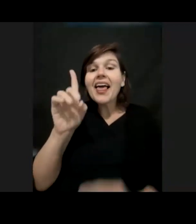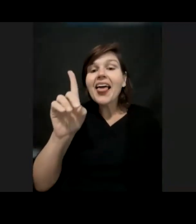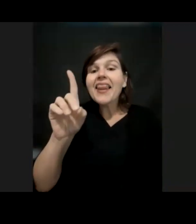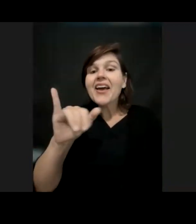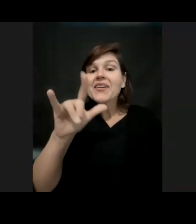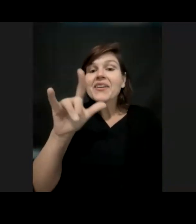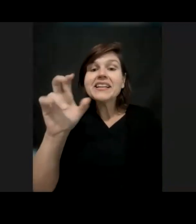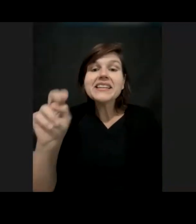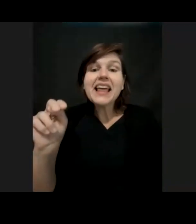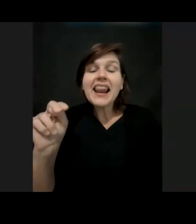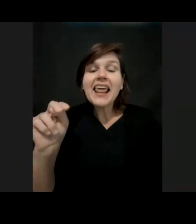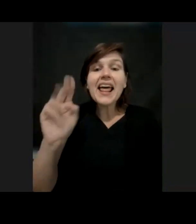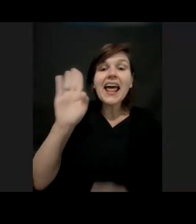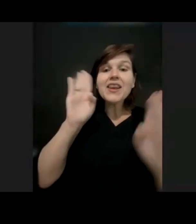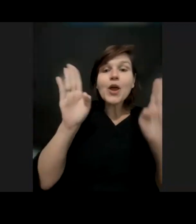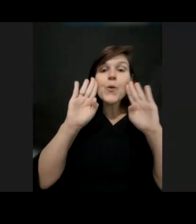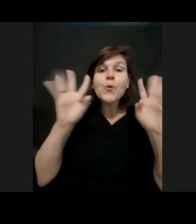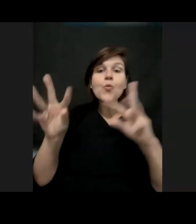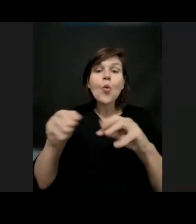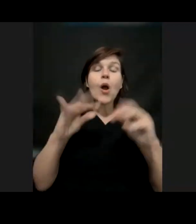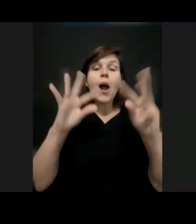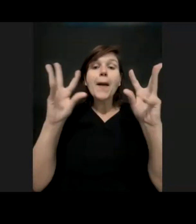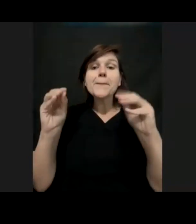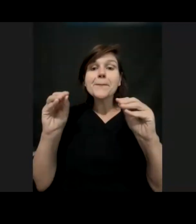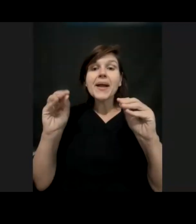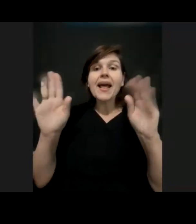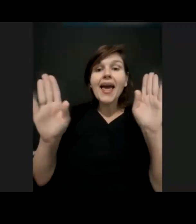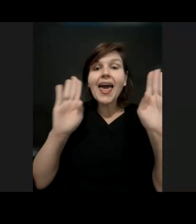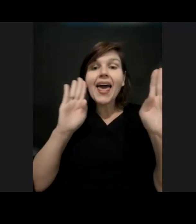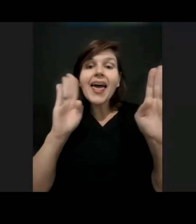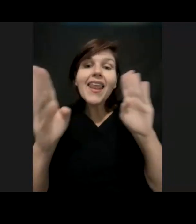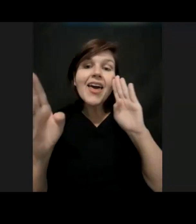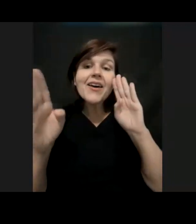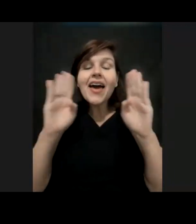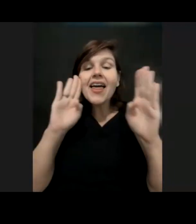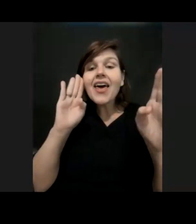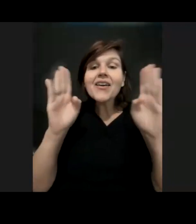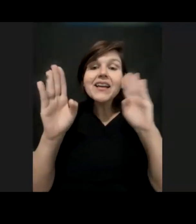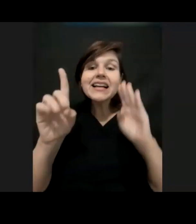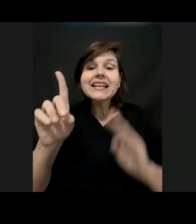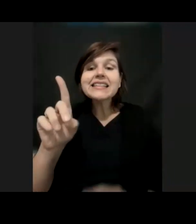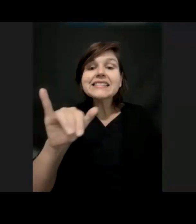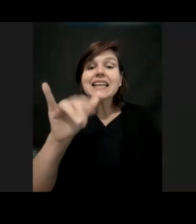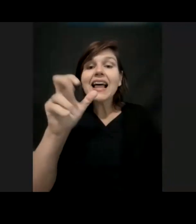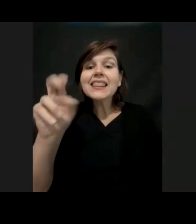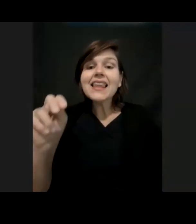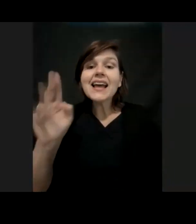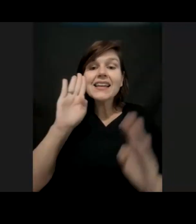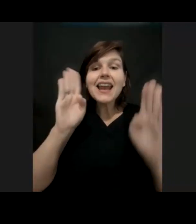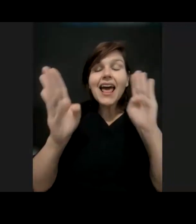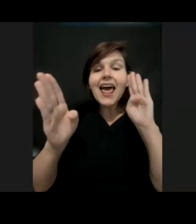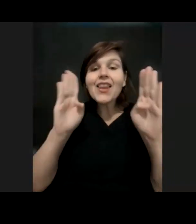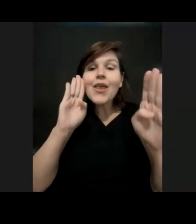Dillon, whoop! Hello, hello, hello, Dillon! Dillon, Dillon, hello, Dillon!